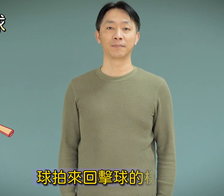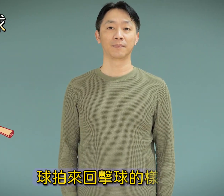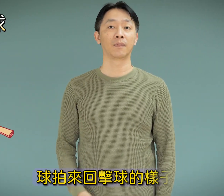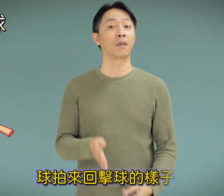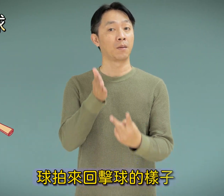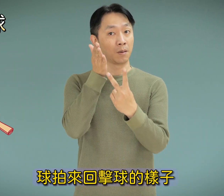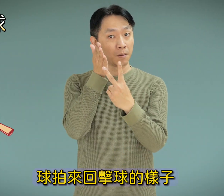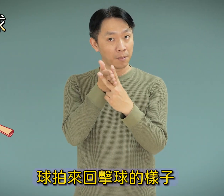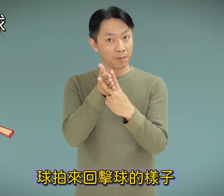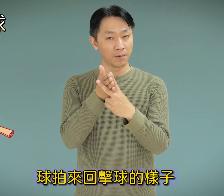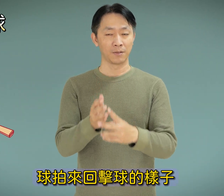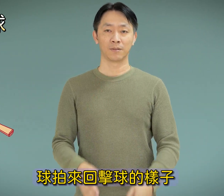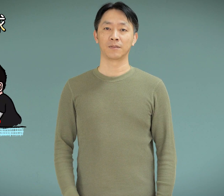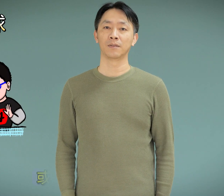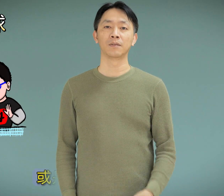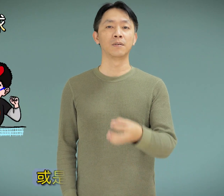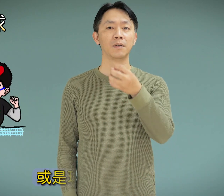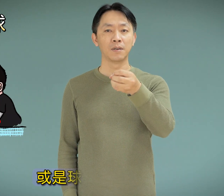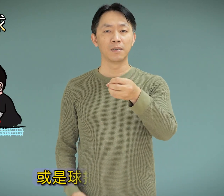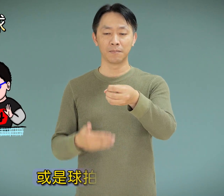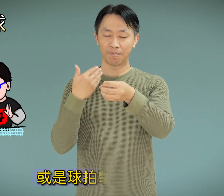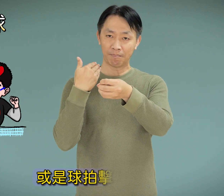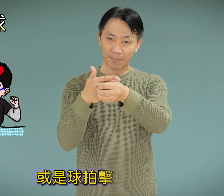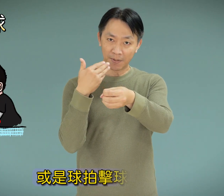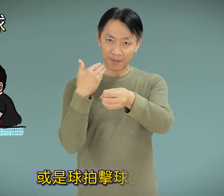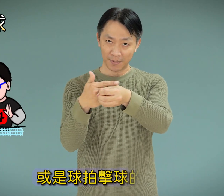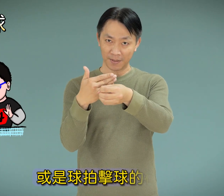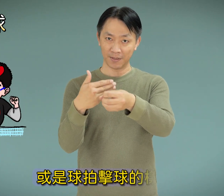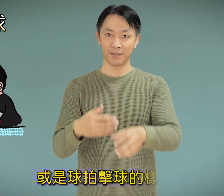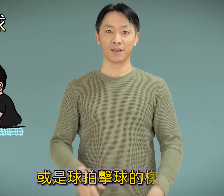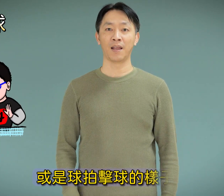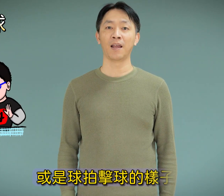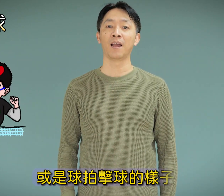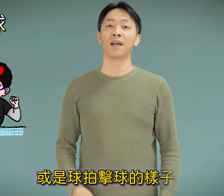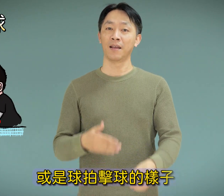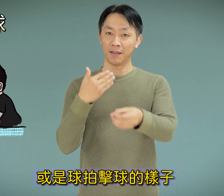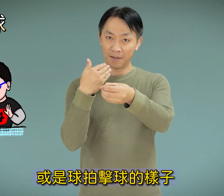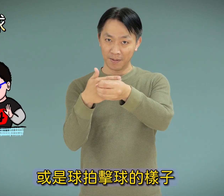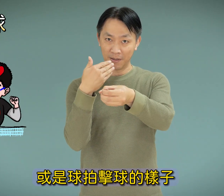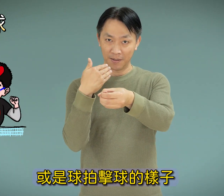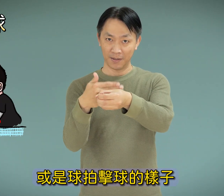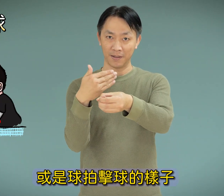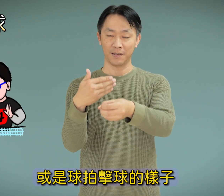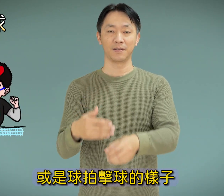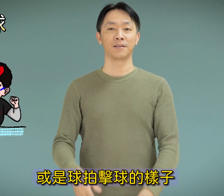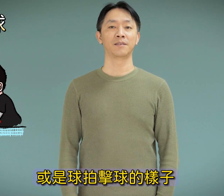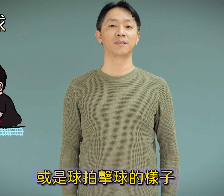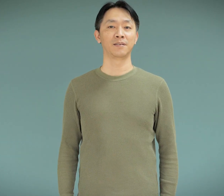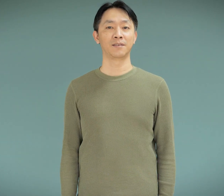or, this is another version of table tennis